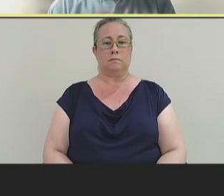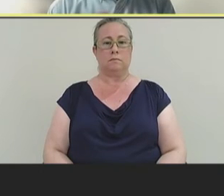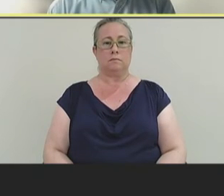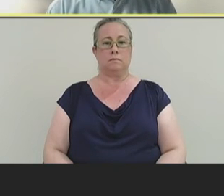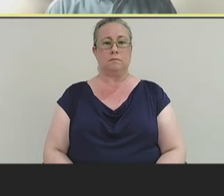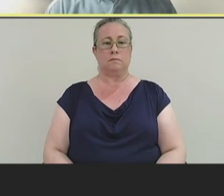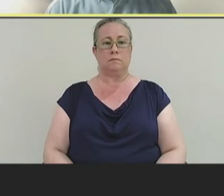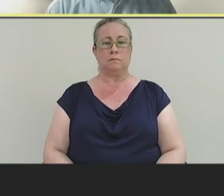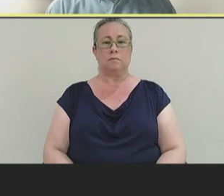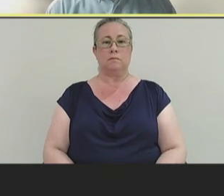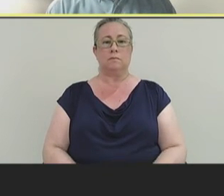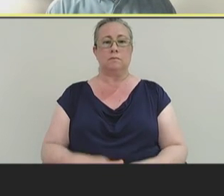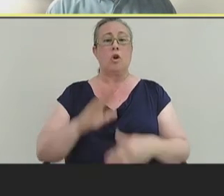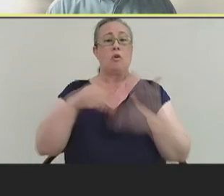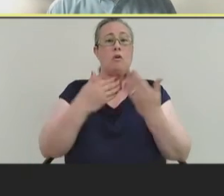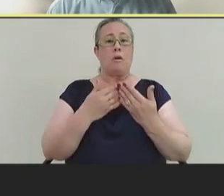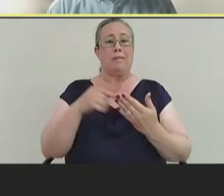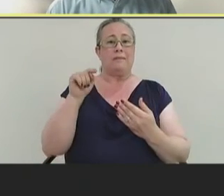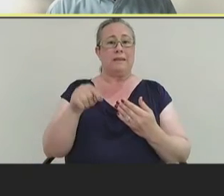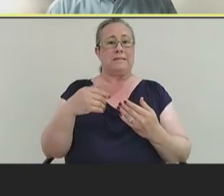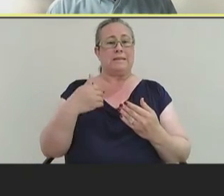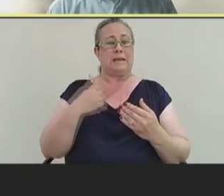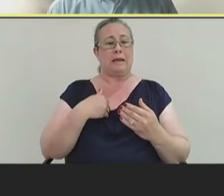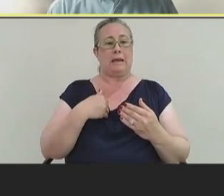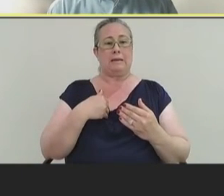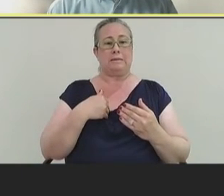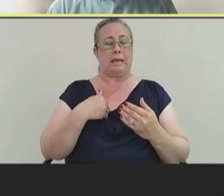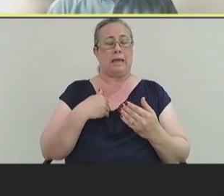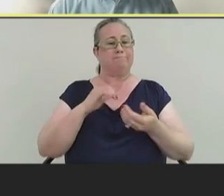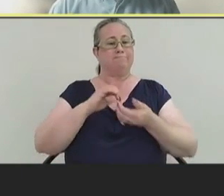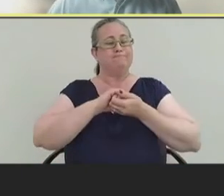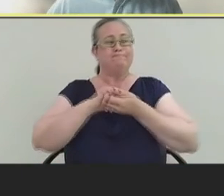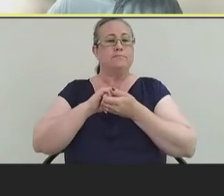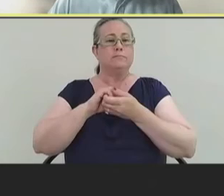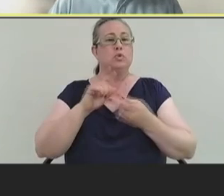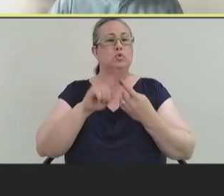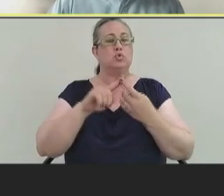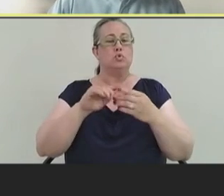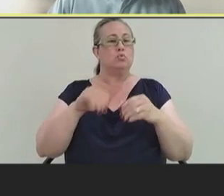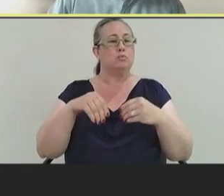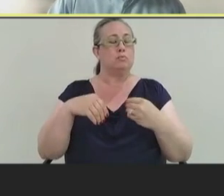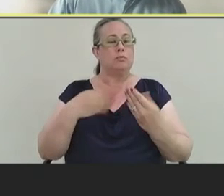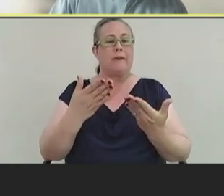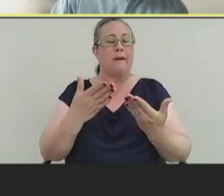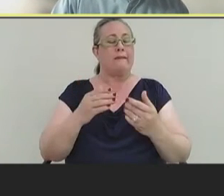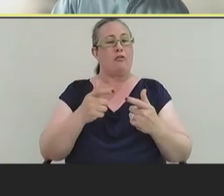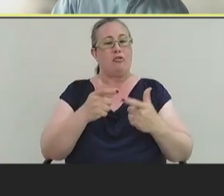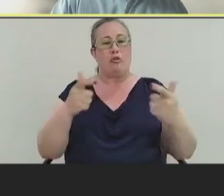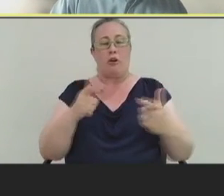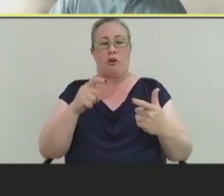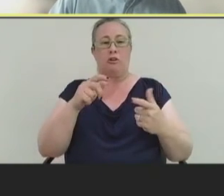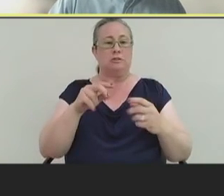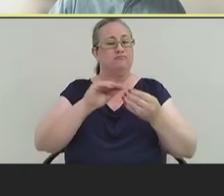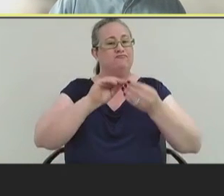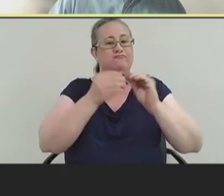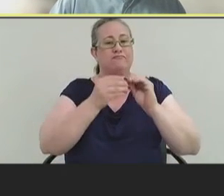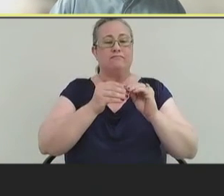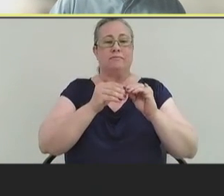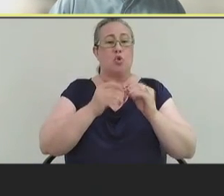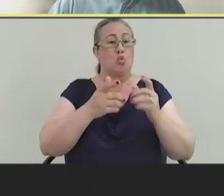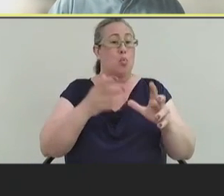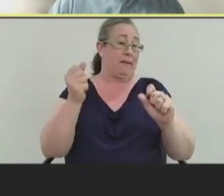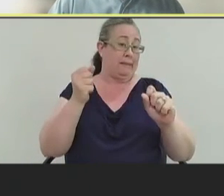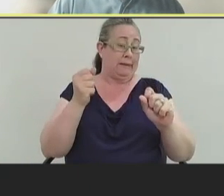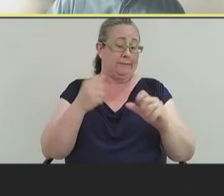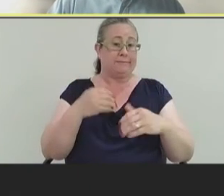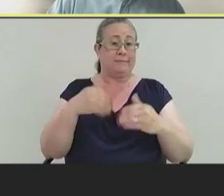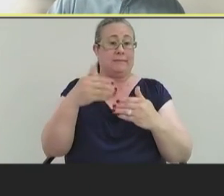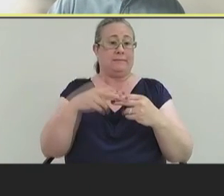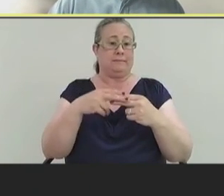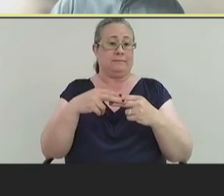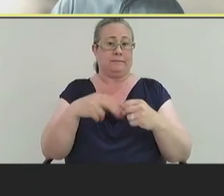and redundancy throughout the world in order to provide large volume quickly. Next slide.